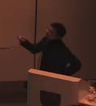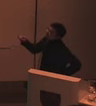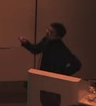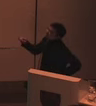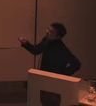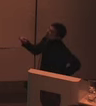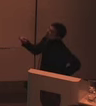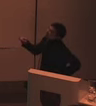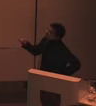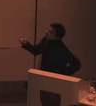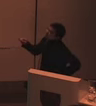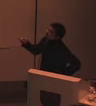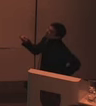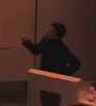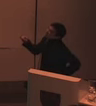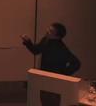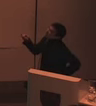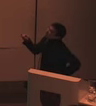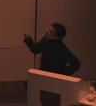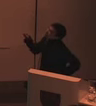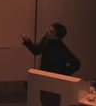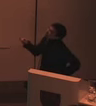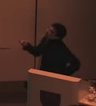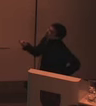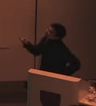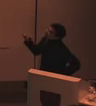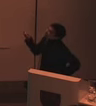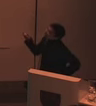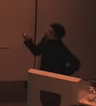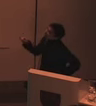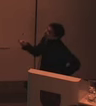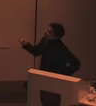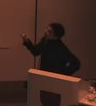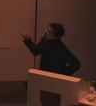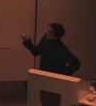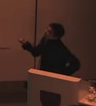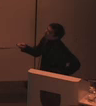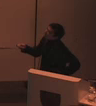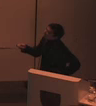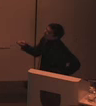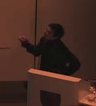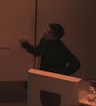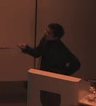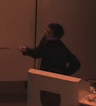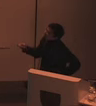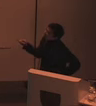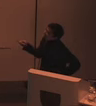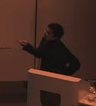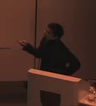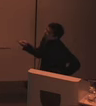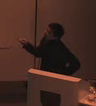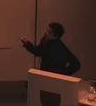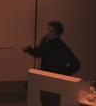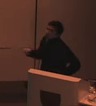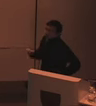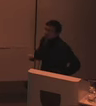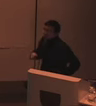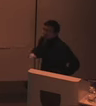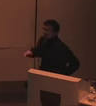But we had to draw 12 sections and another 12 sections and a trail plan.